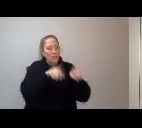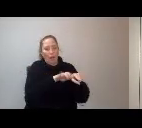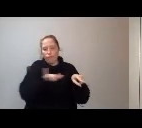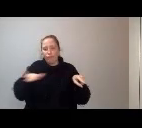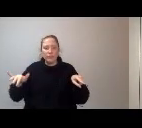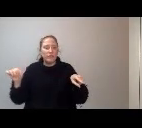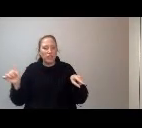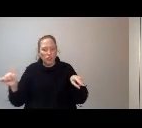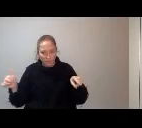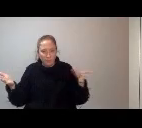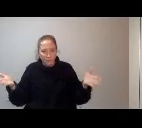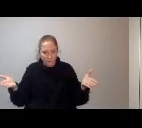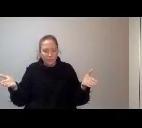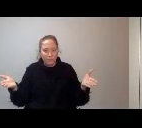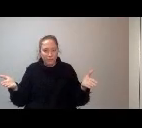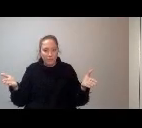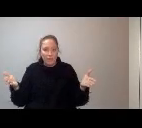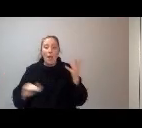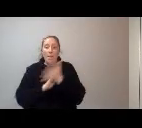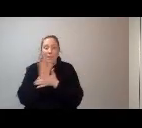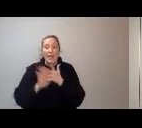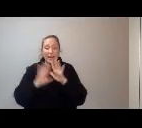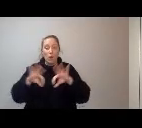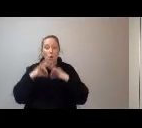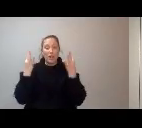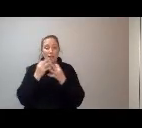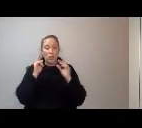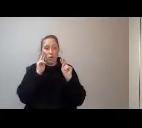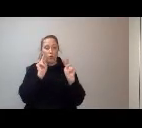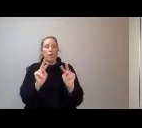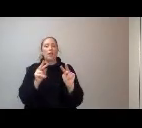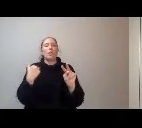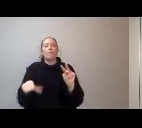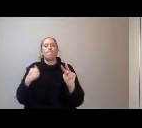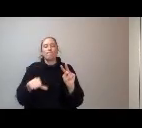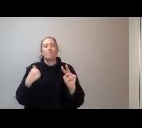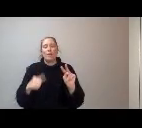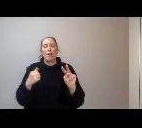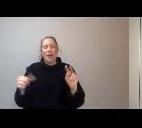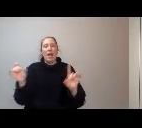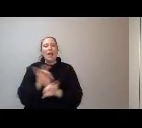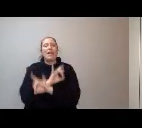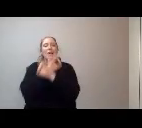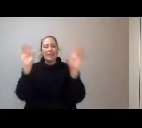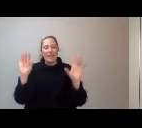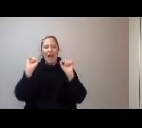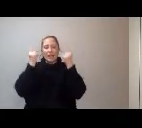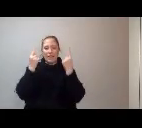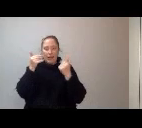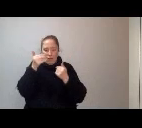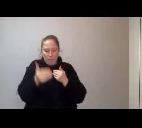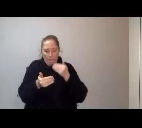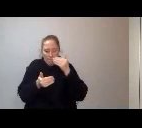which then gives organisations a very clear set of things that they need to do